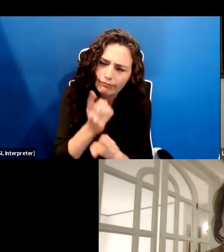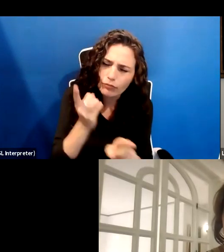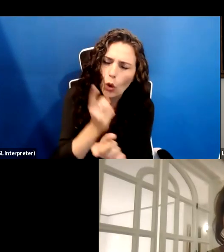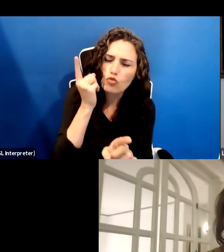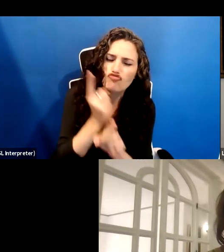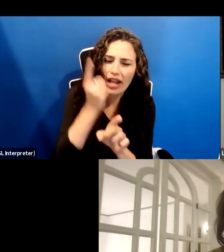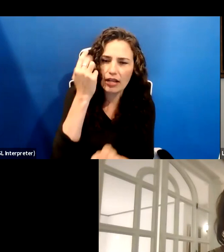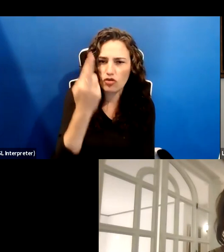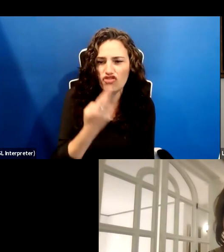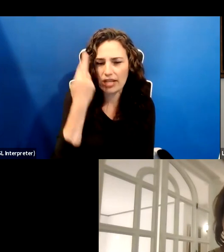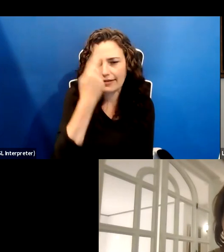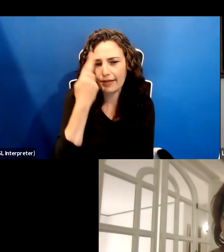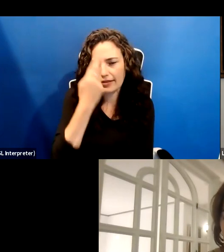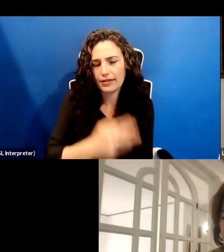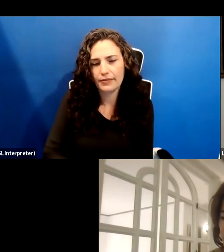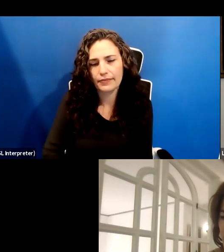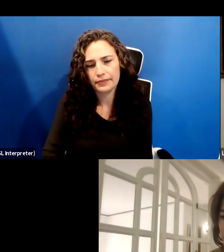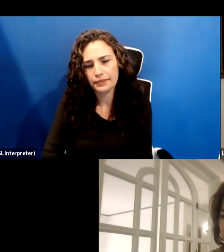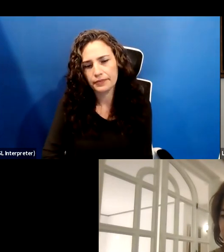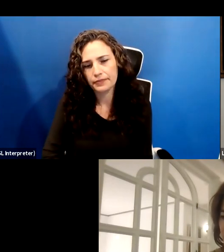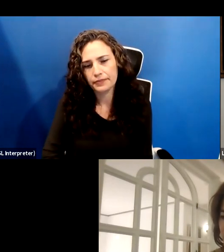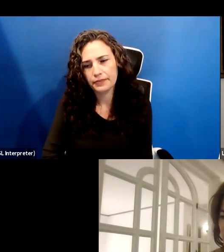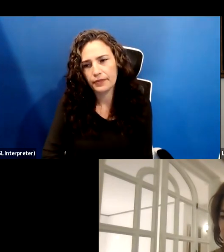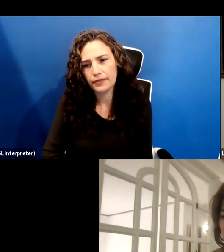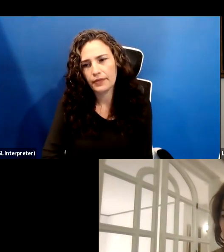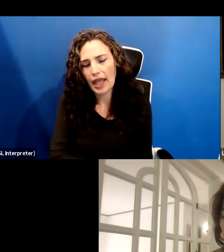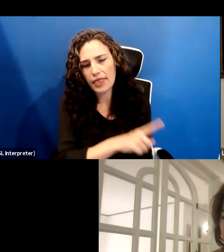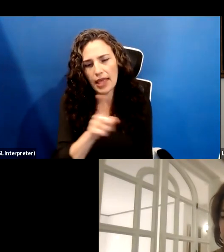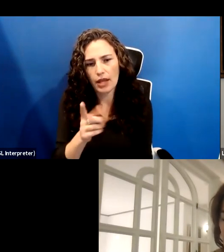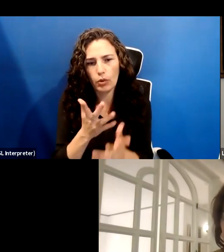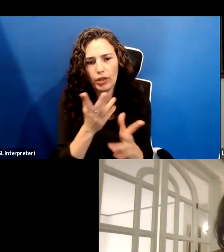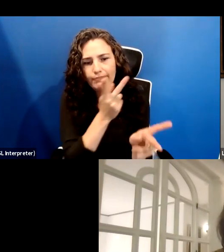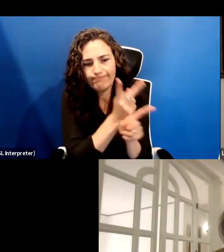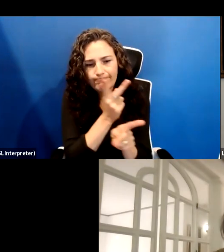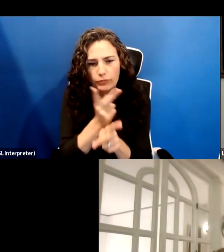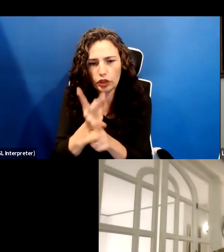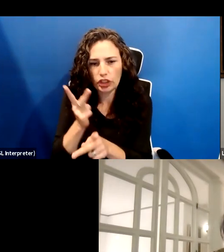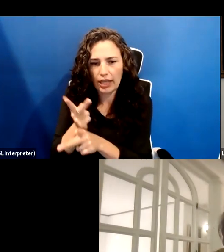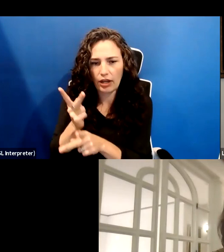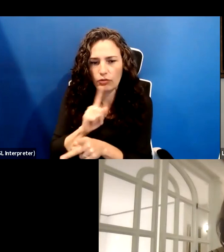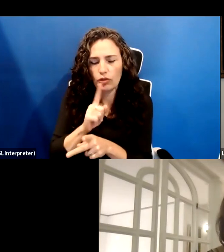took so much care. And I think that what was so gratifying was